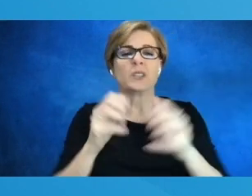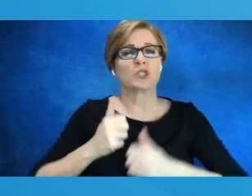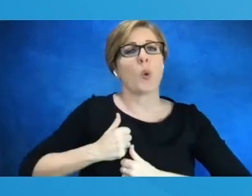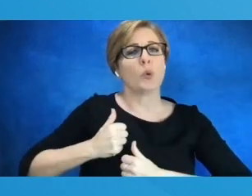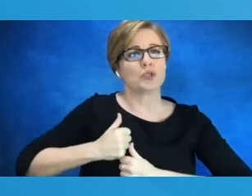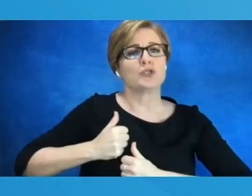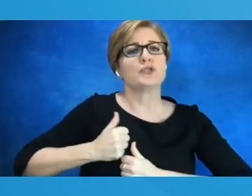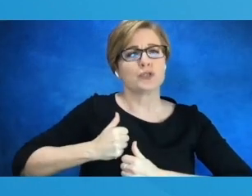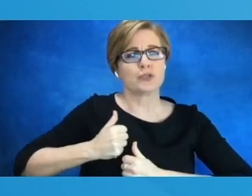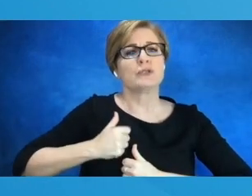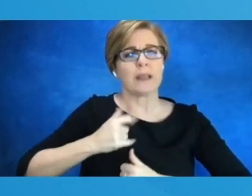in both.